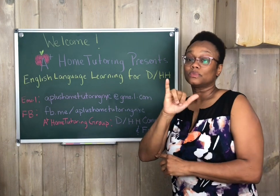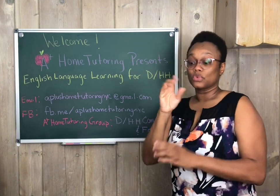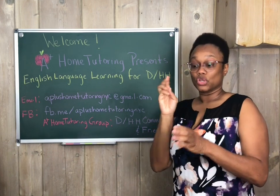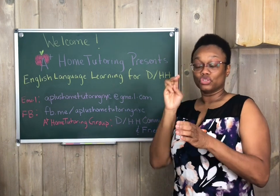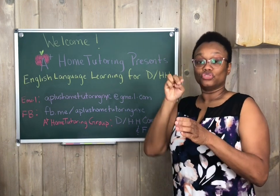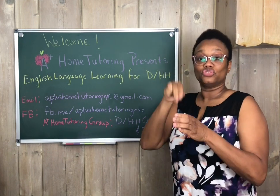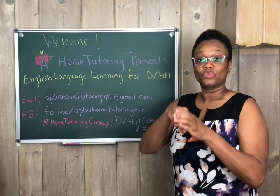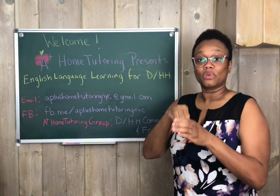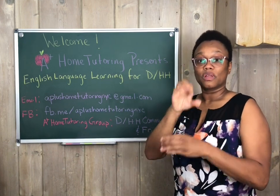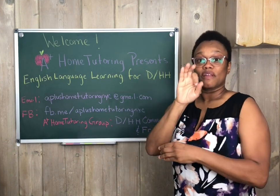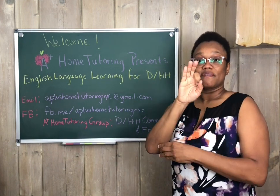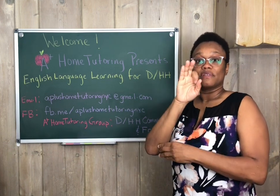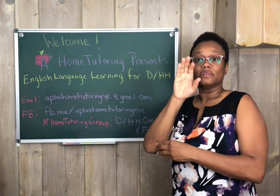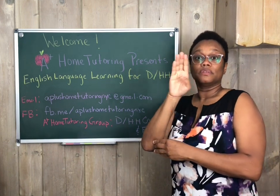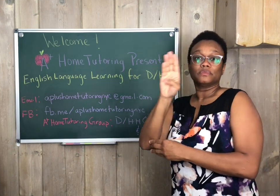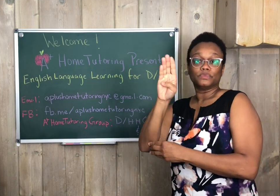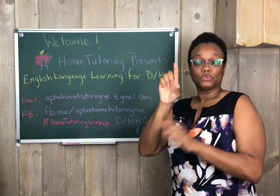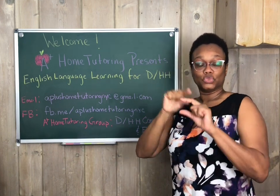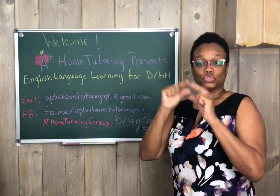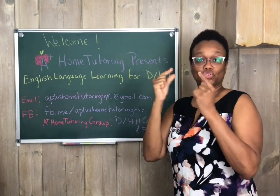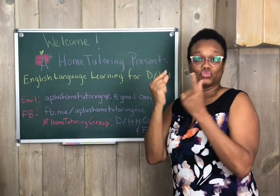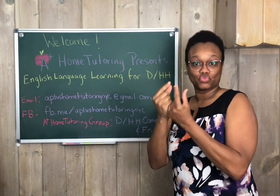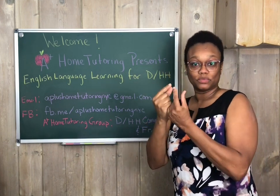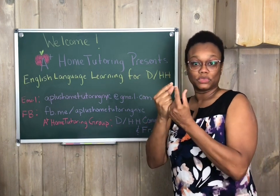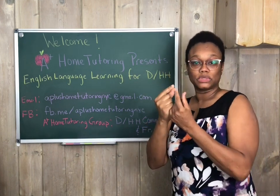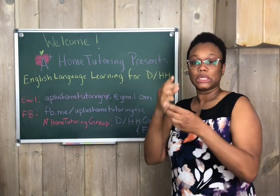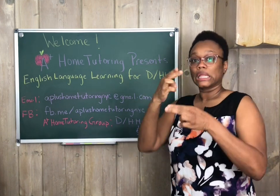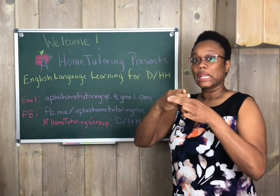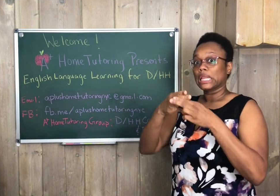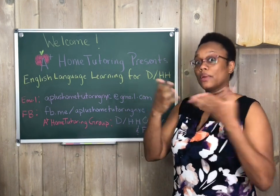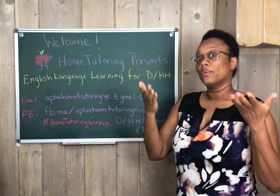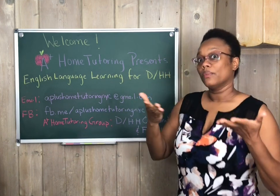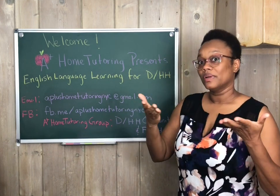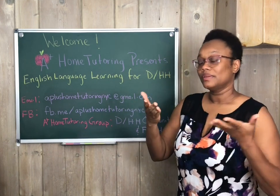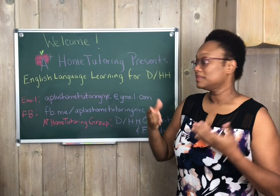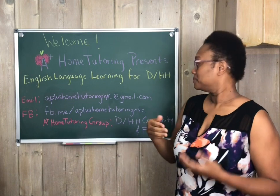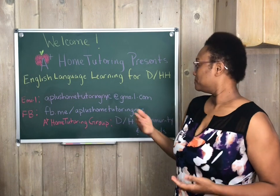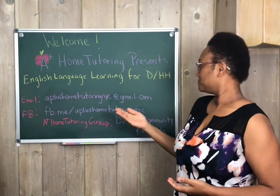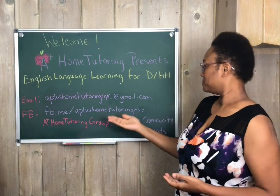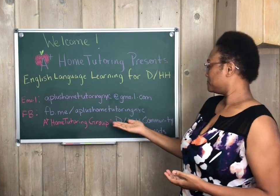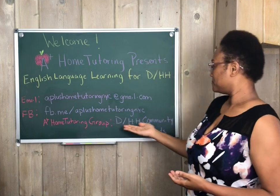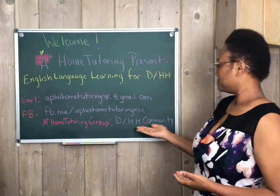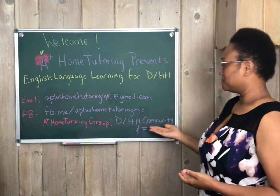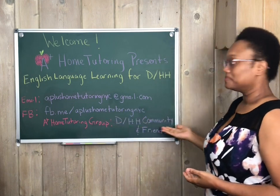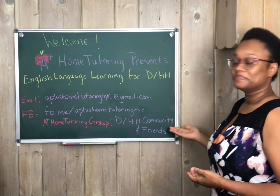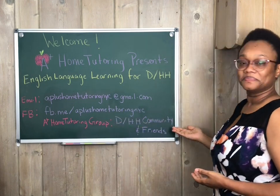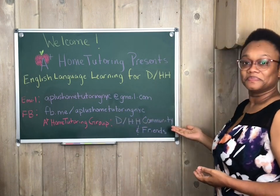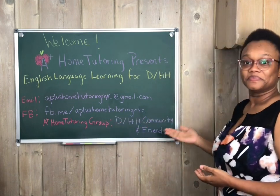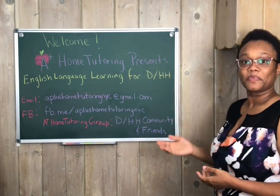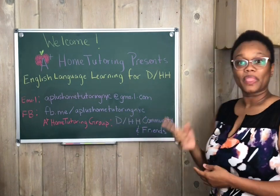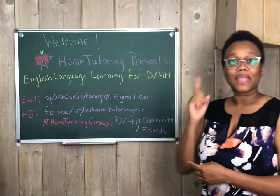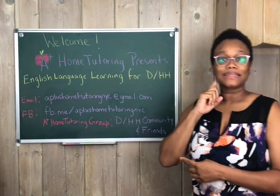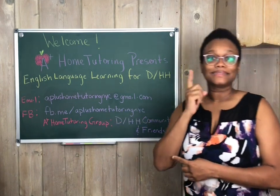Remember I also have a group on Facebook It's called deaf and hard of hearing